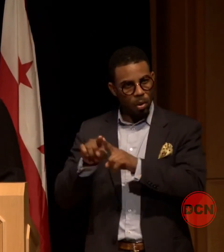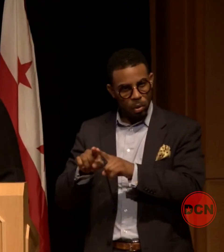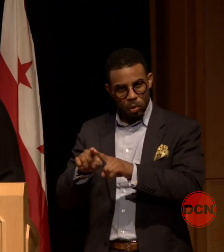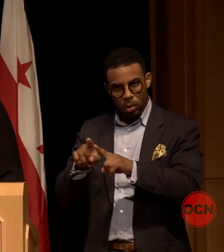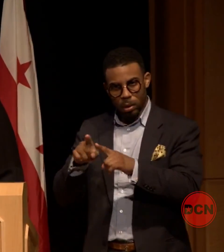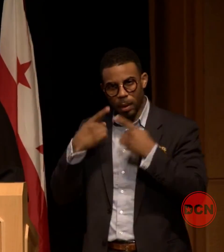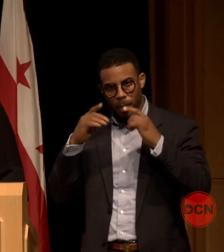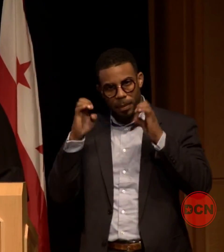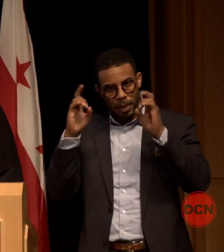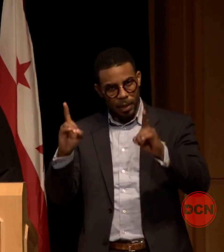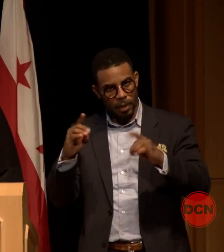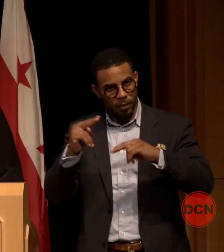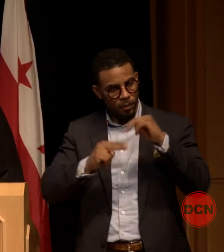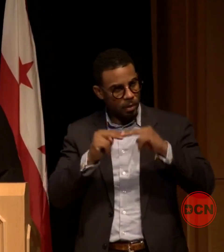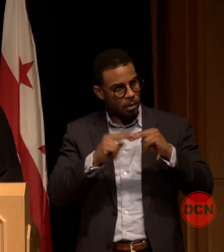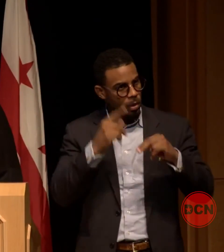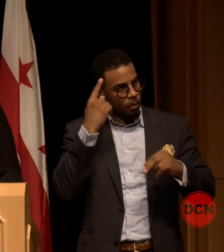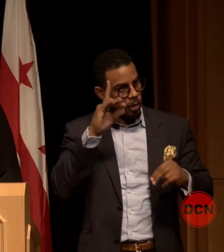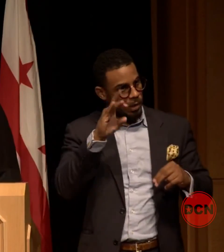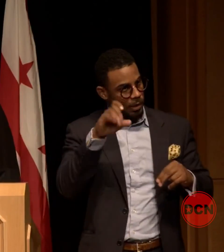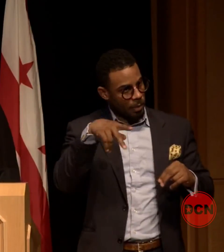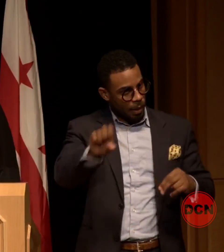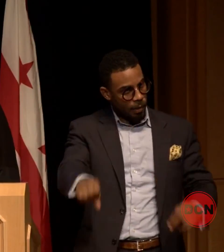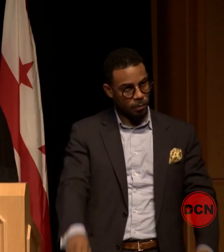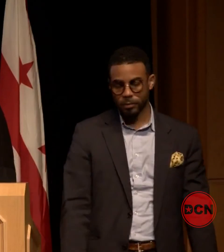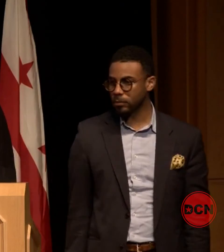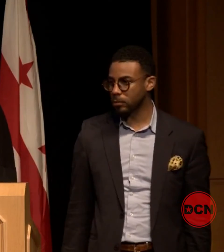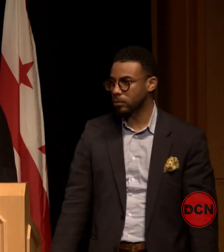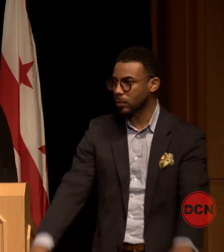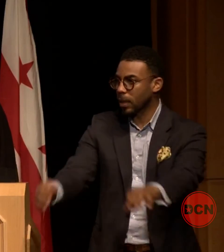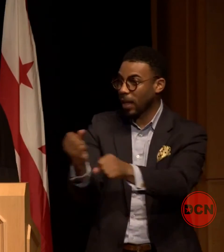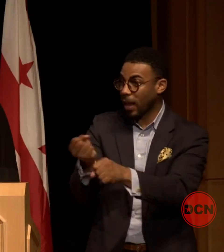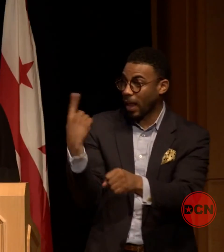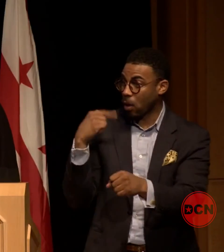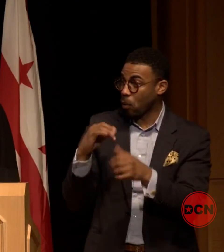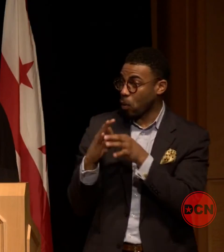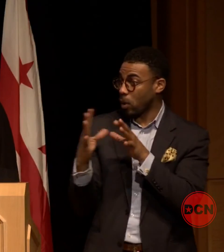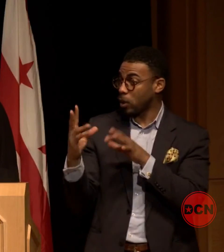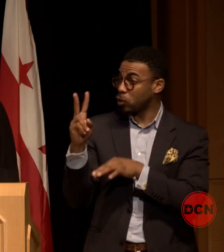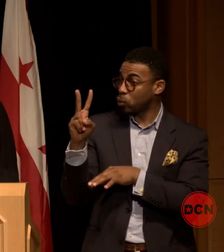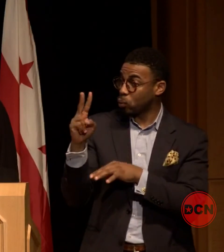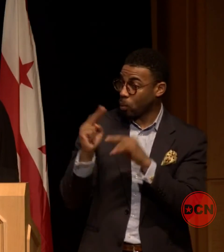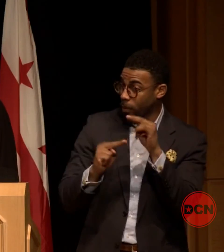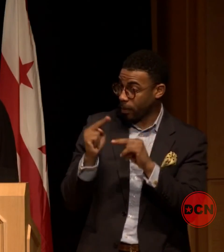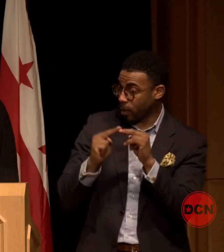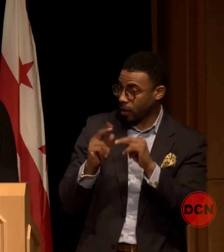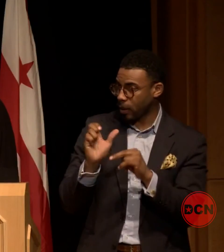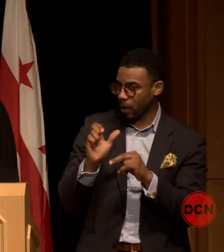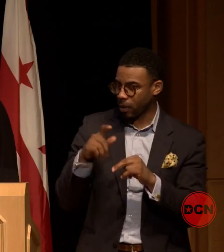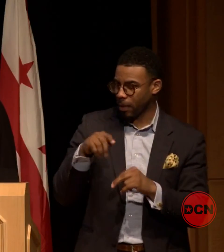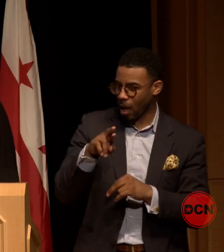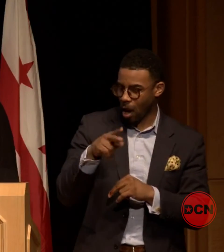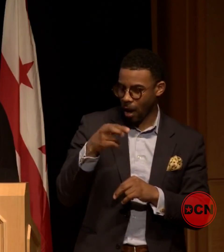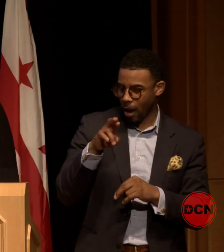PUBLIC EDUCATION FACILITIES FOR DCPS. LAST YEAR WE RELEASED TWO BUILDINGS THAT WASP R HARRIS AND